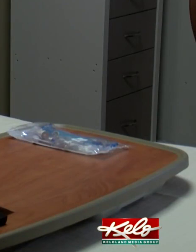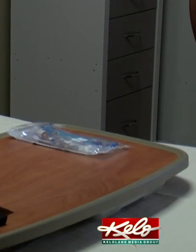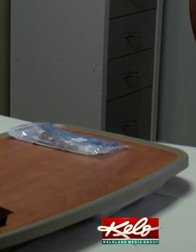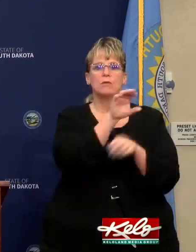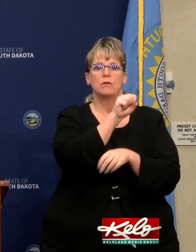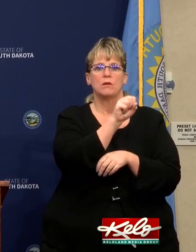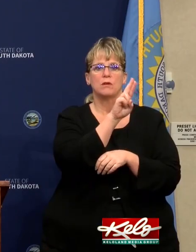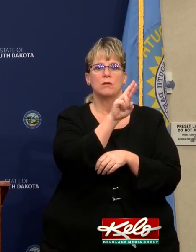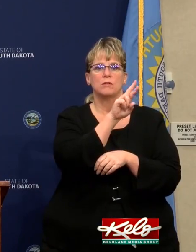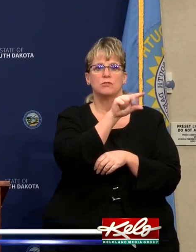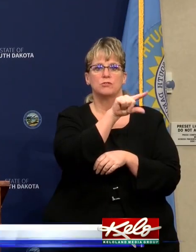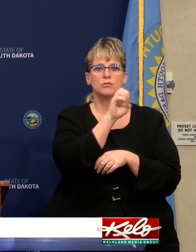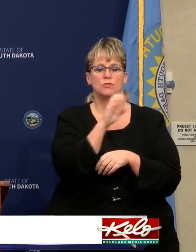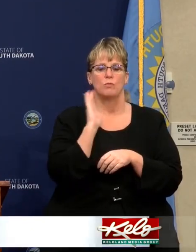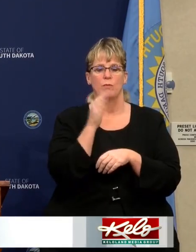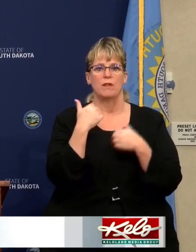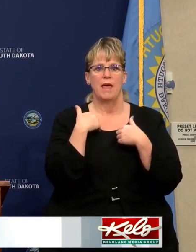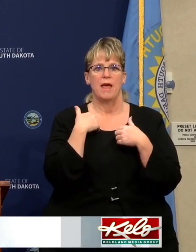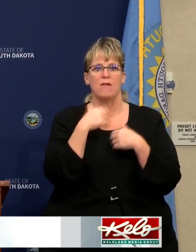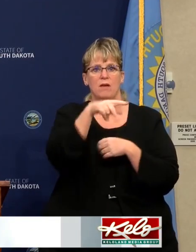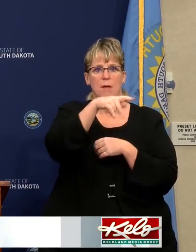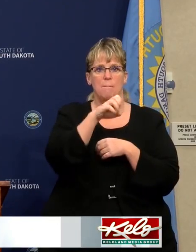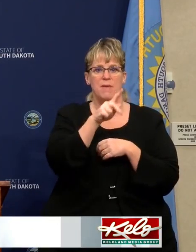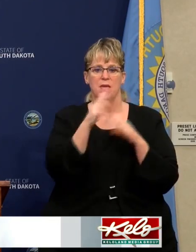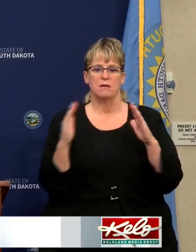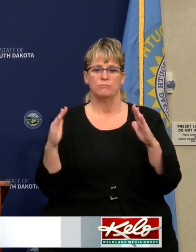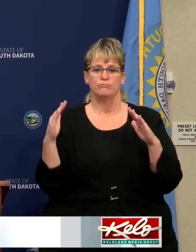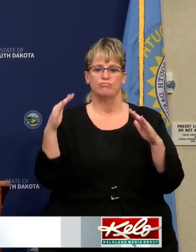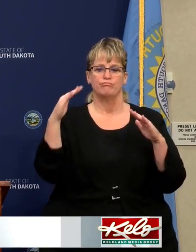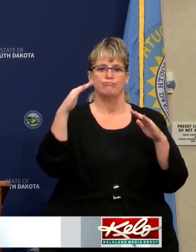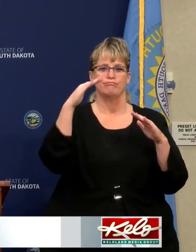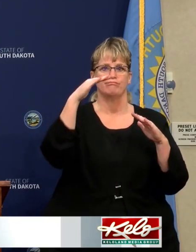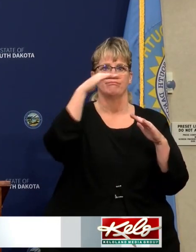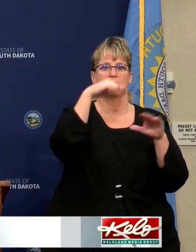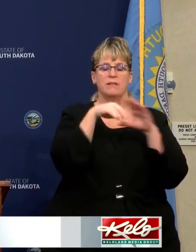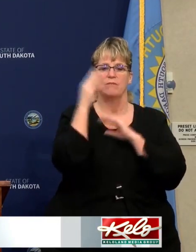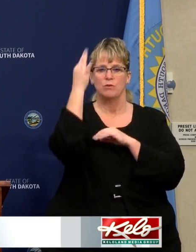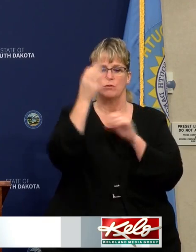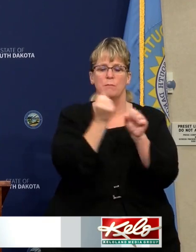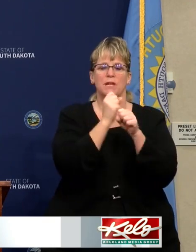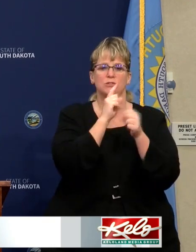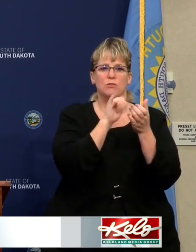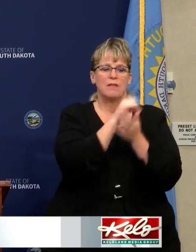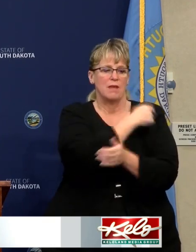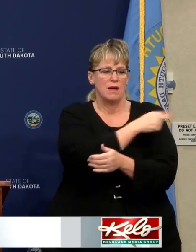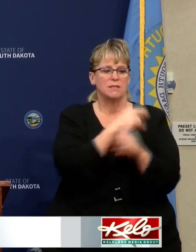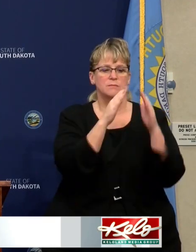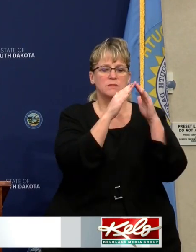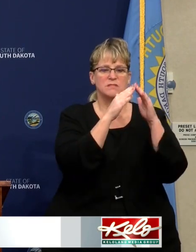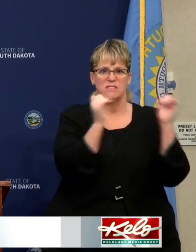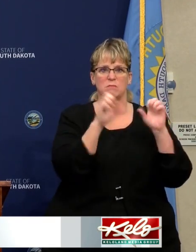CAPACITY. "WE KNOW WE'LL HAVE A PEAK INFECTION RATE IN THE FUTURE AND WE'RE PREPARING TO MAKE SURE OUR